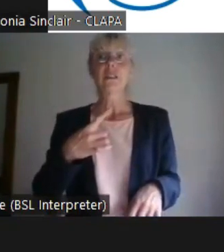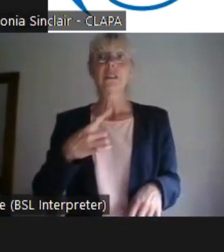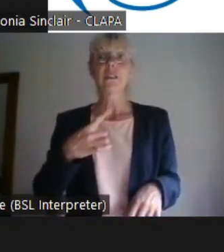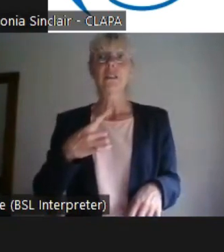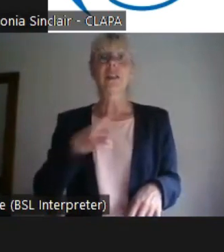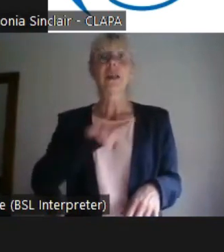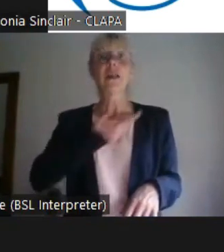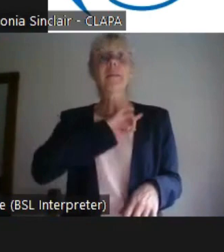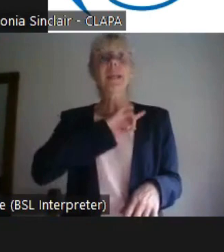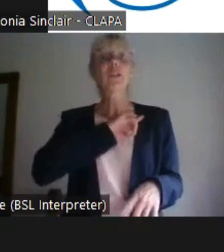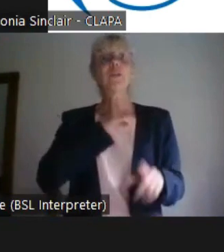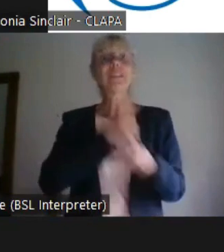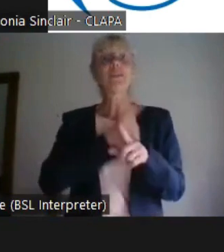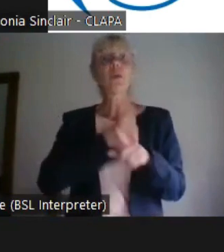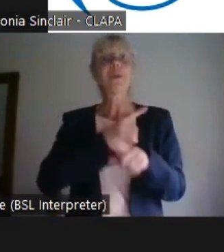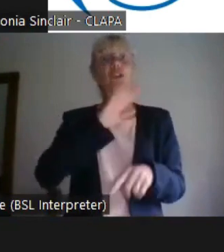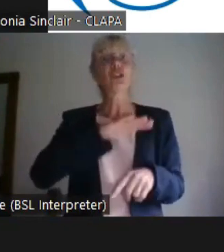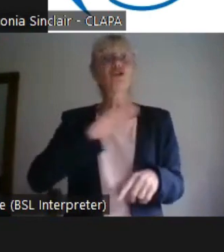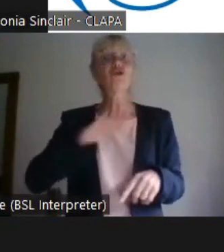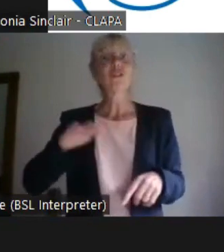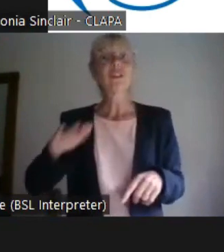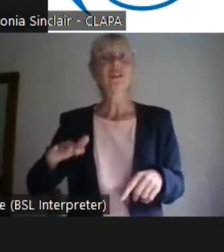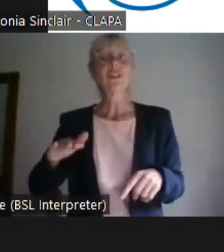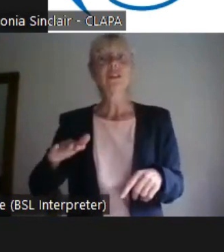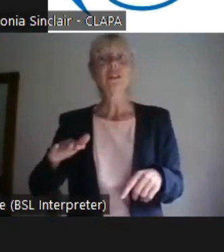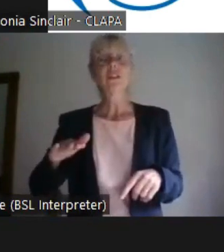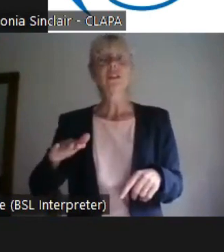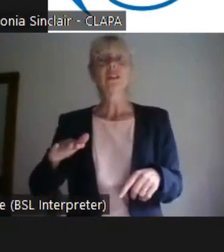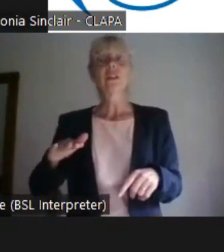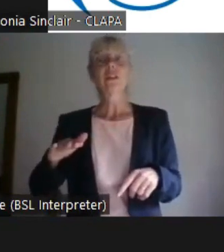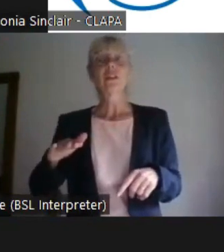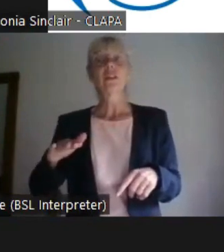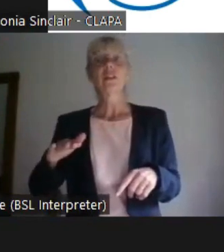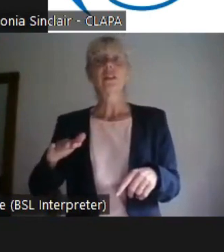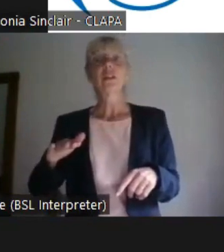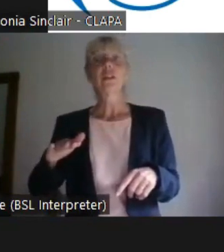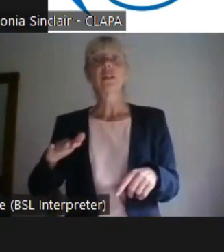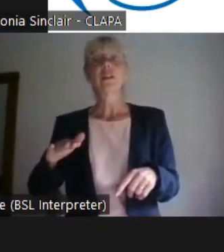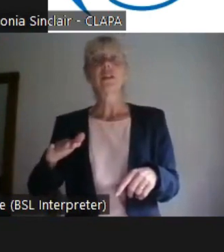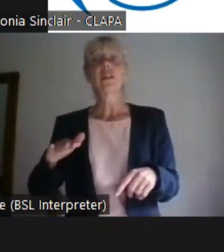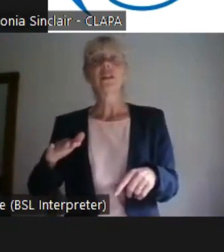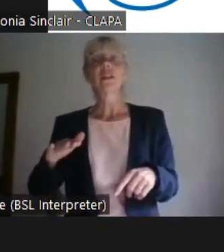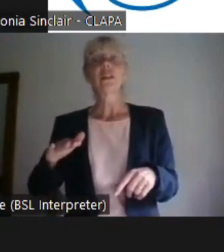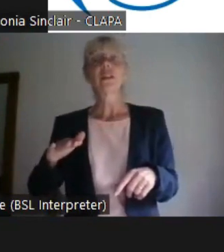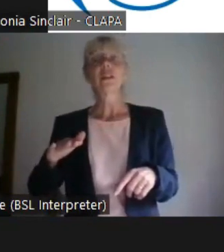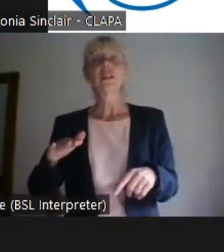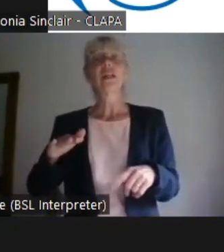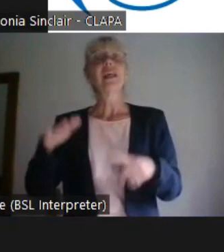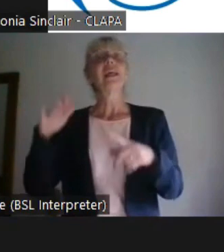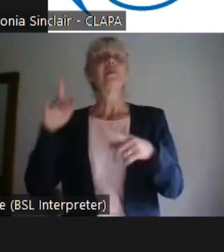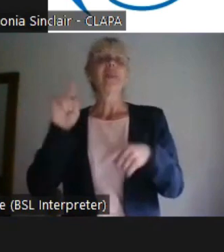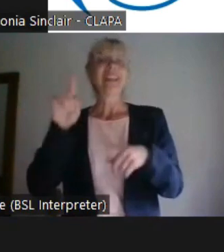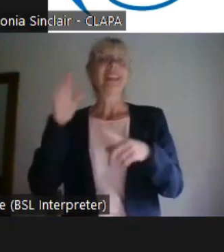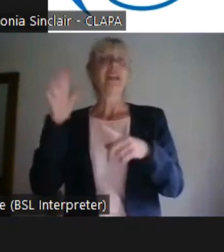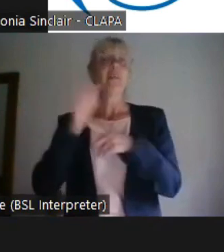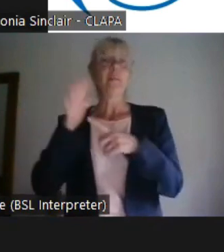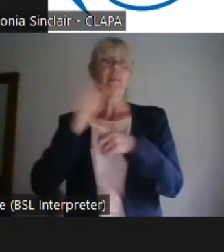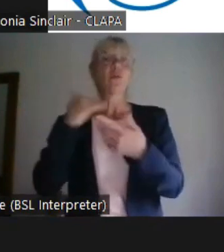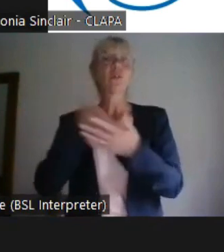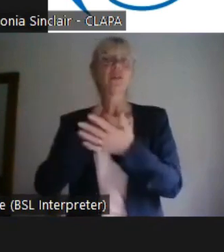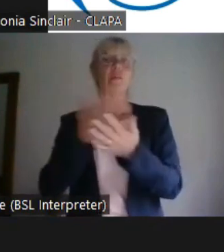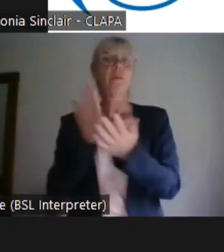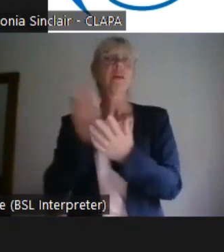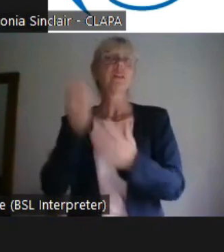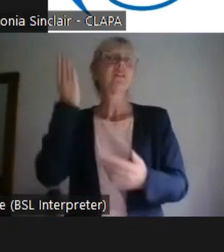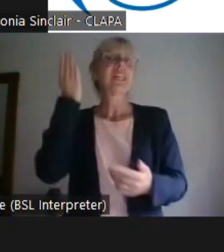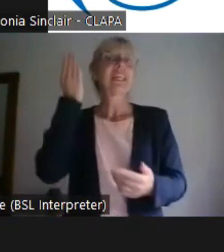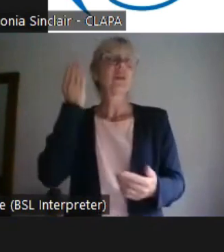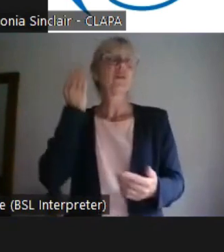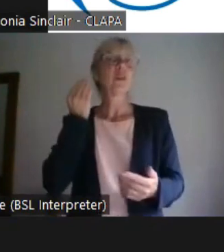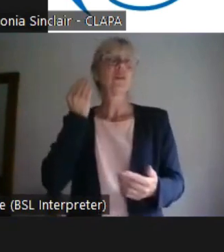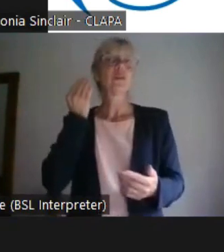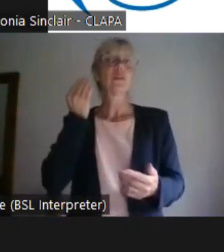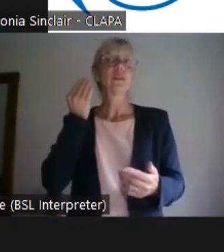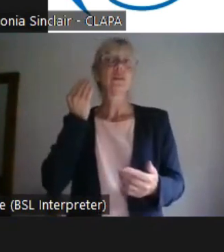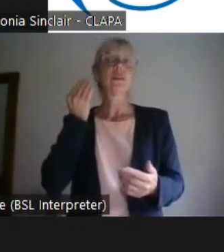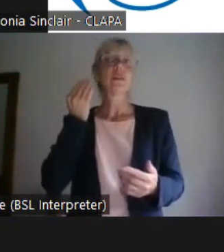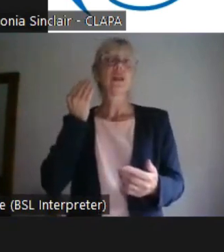children but um it's a very important part of hearing loss most people do it instinctively or